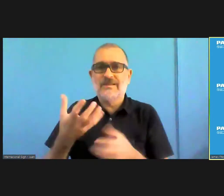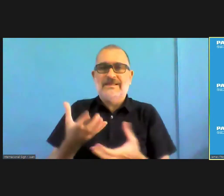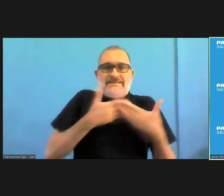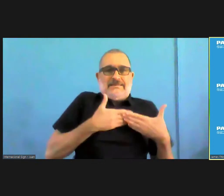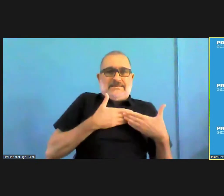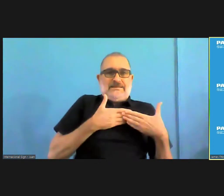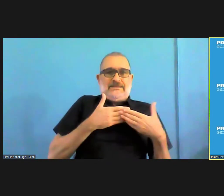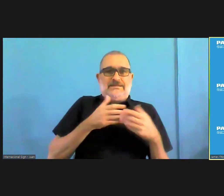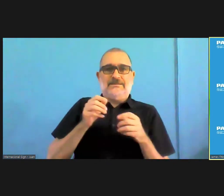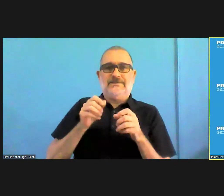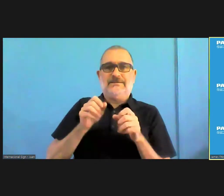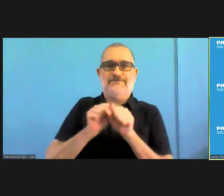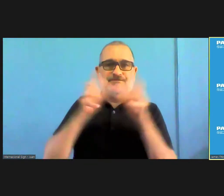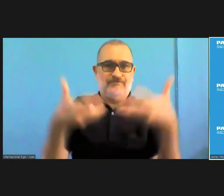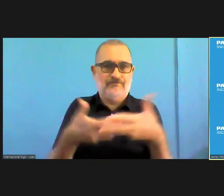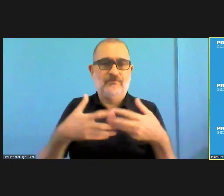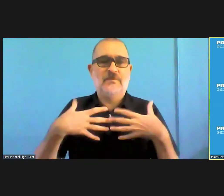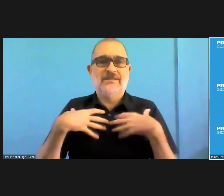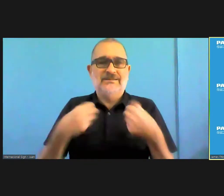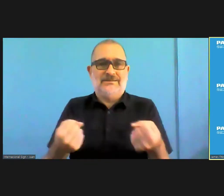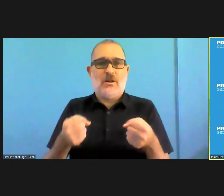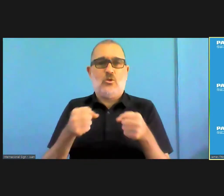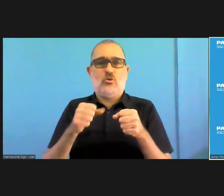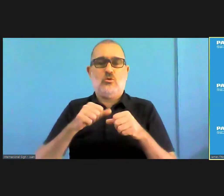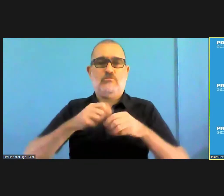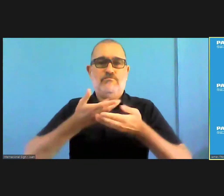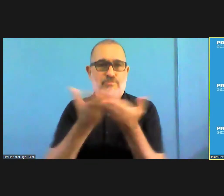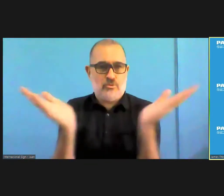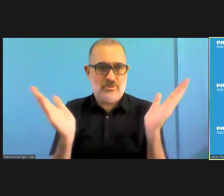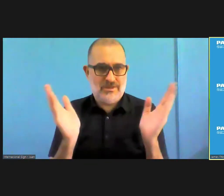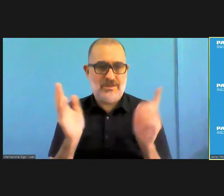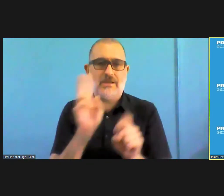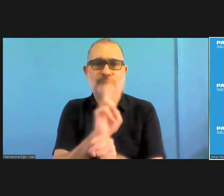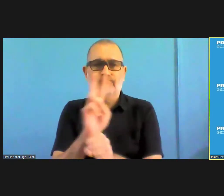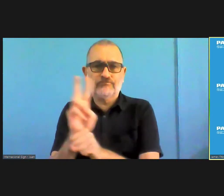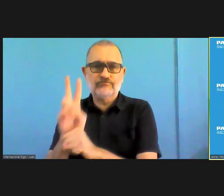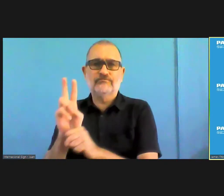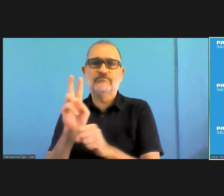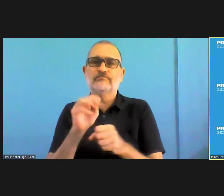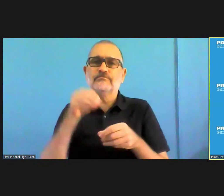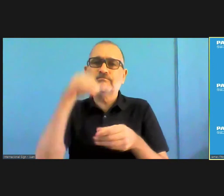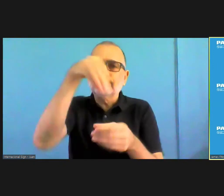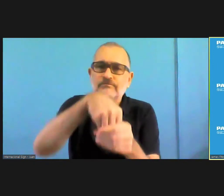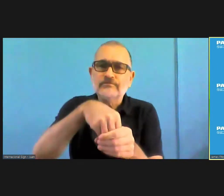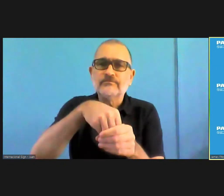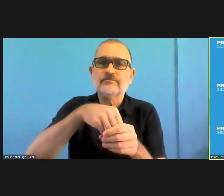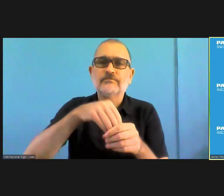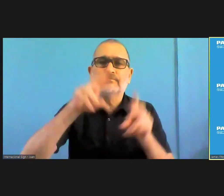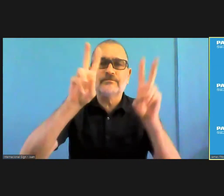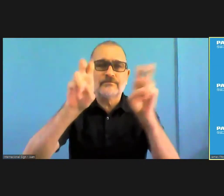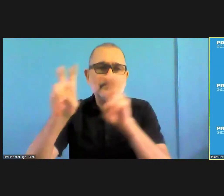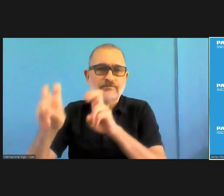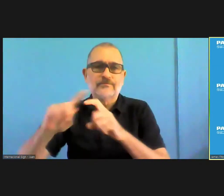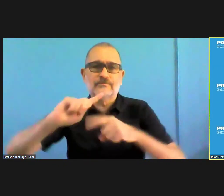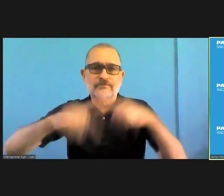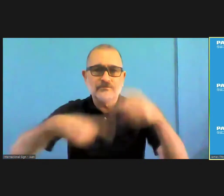towards the achievement of the sustainable development goals. Primary health care, as you know, is an approach that addresses the needs of people,